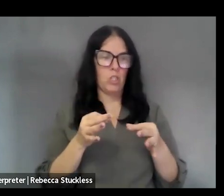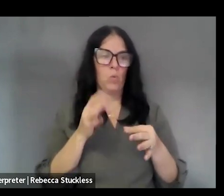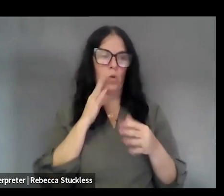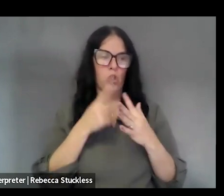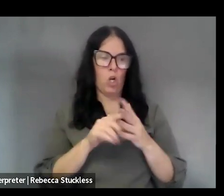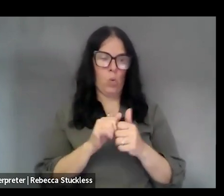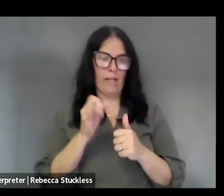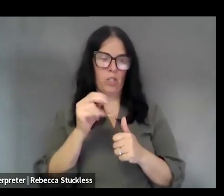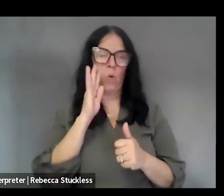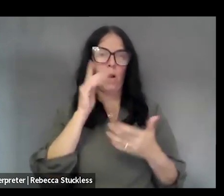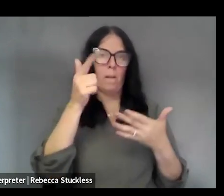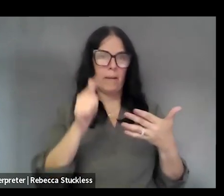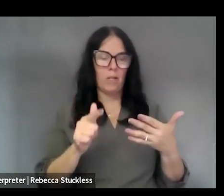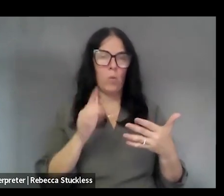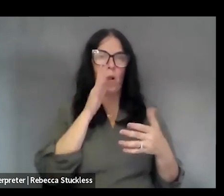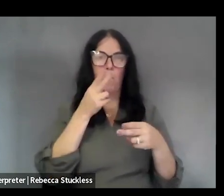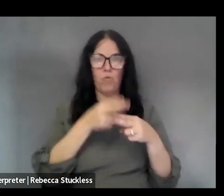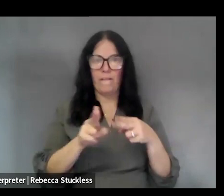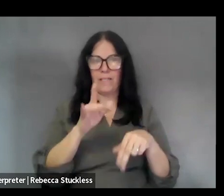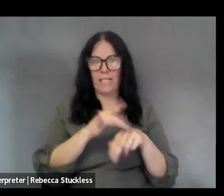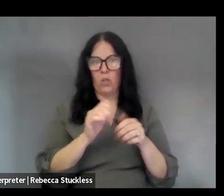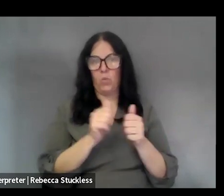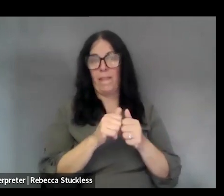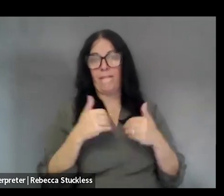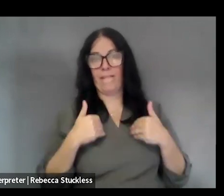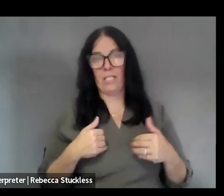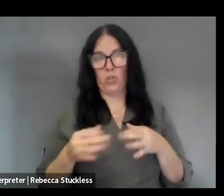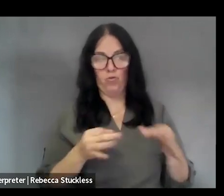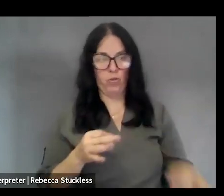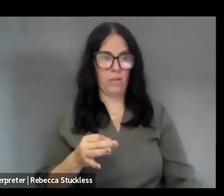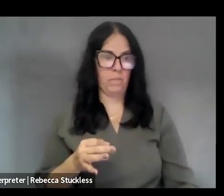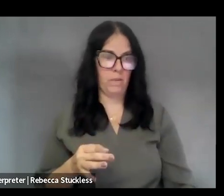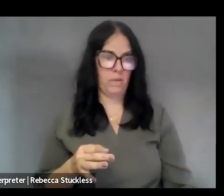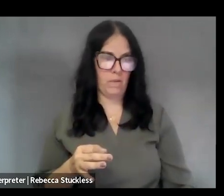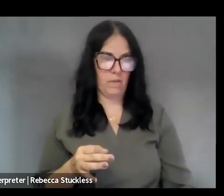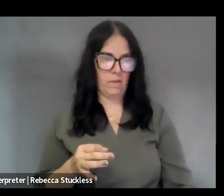real quickly, briefly start off with a physical description, and before your presentations here,